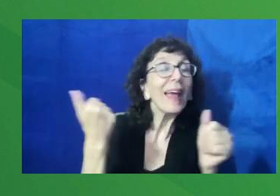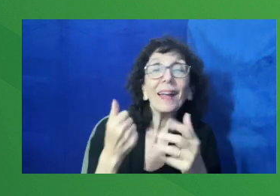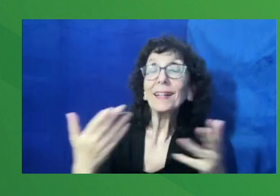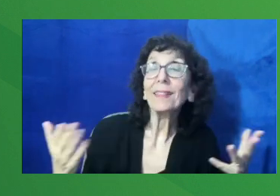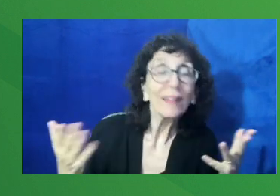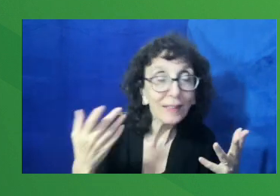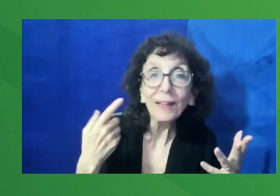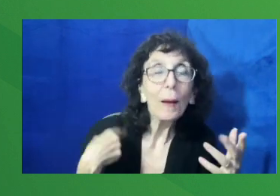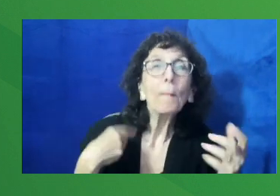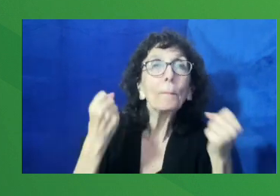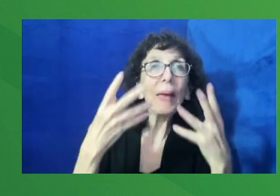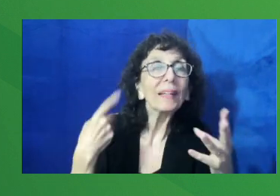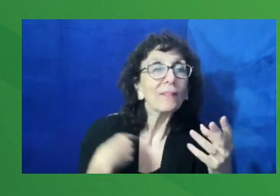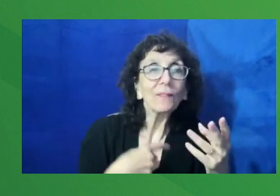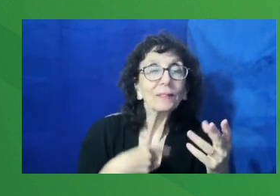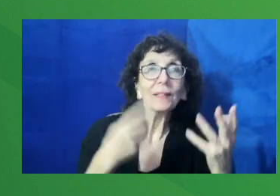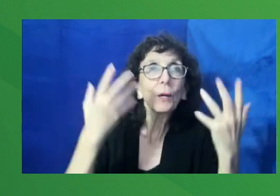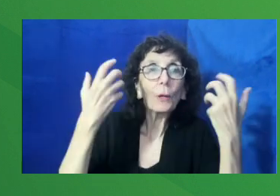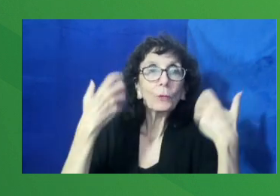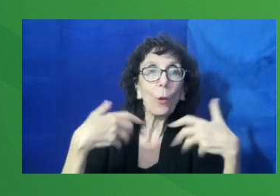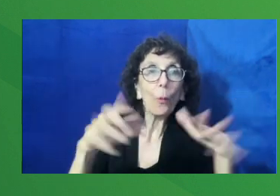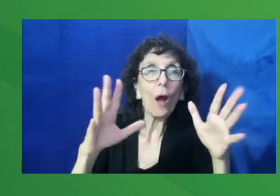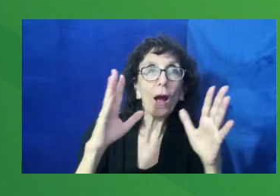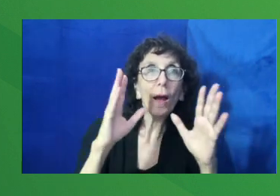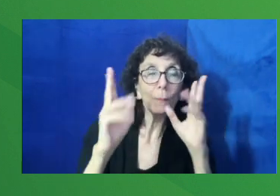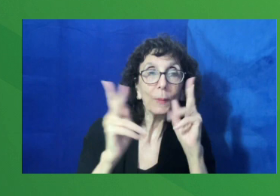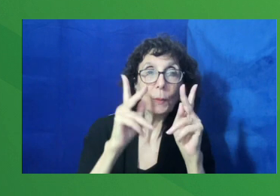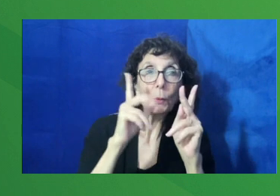do, we don't want our students and the folks who are teaching this to be thinking about this PEER